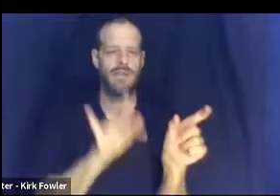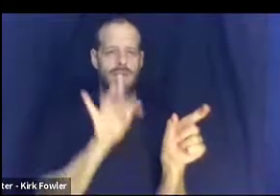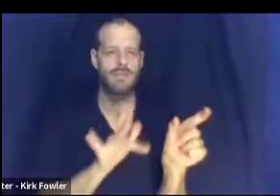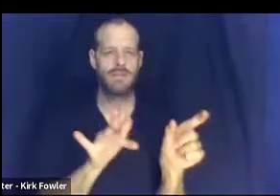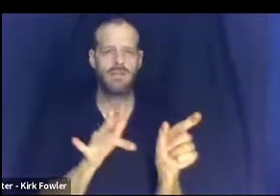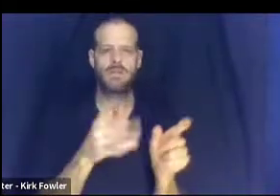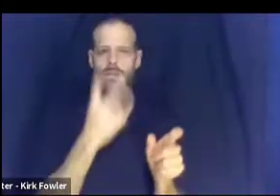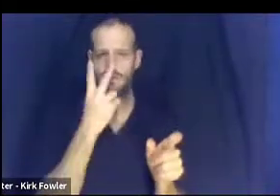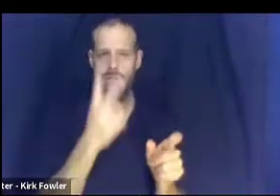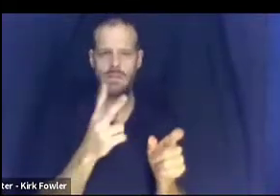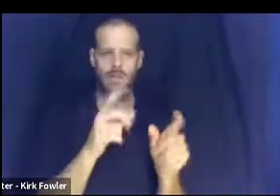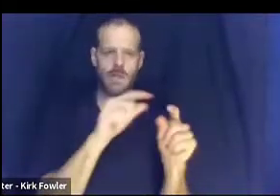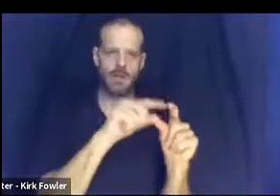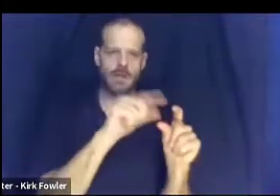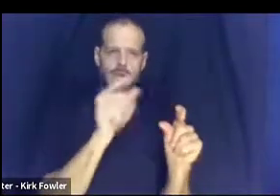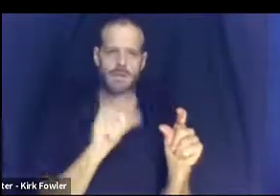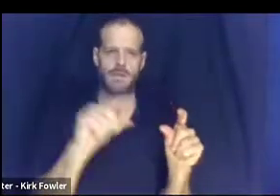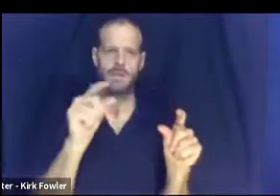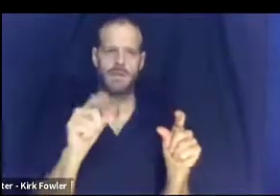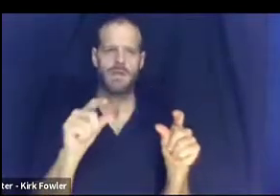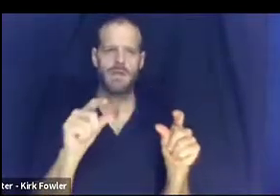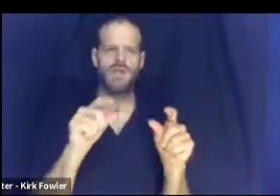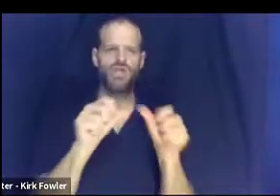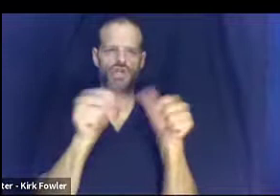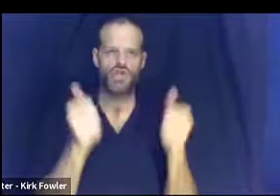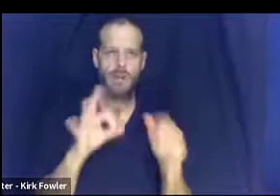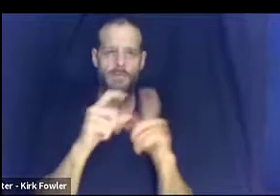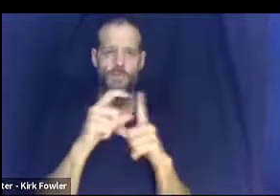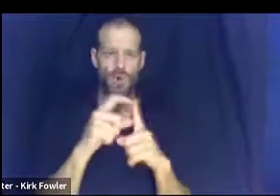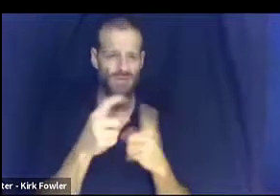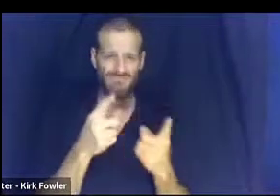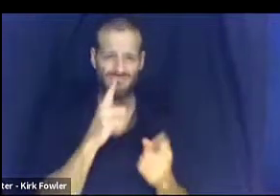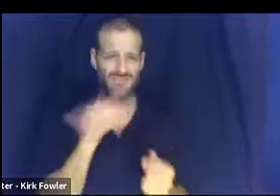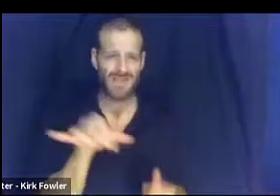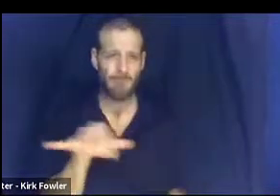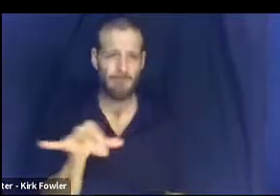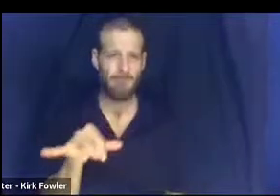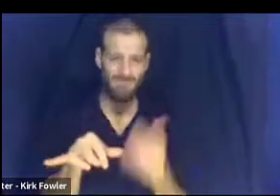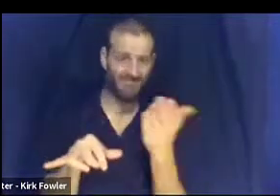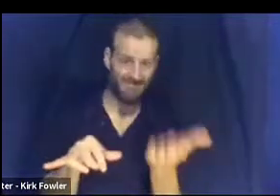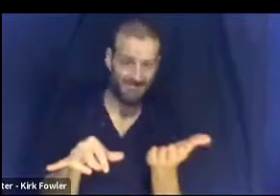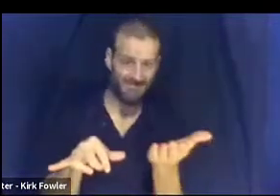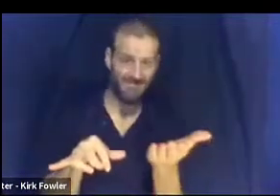There's really no difference conceptually between this one, which to me is totally abstract